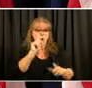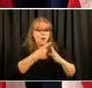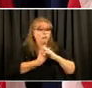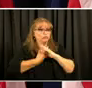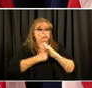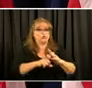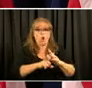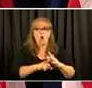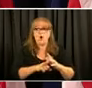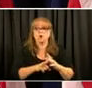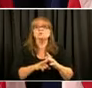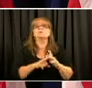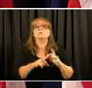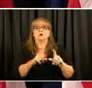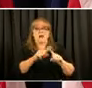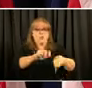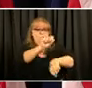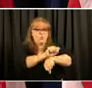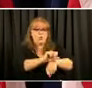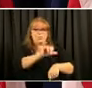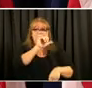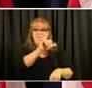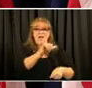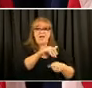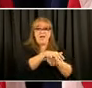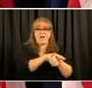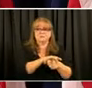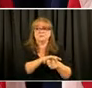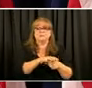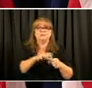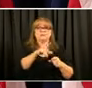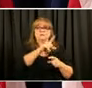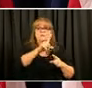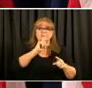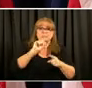campus-wide if it comes campus-wide they'll have to decide whether they go online for how long